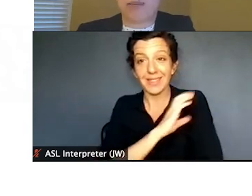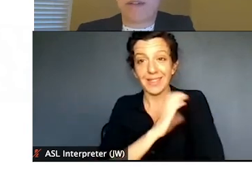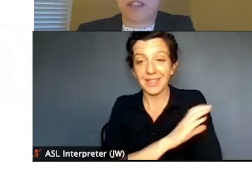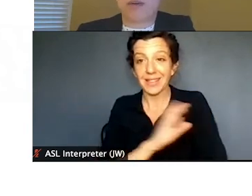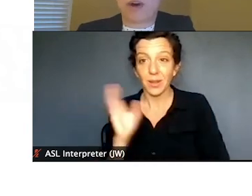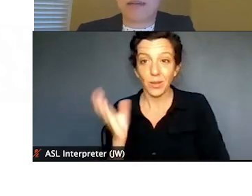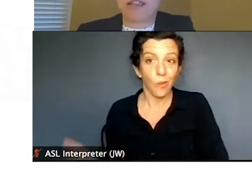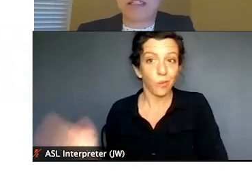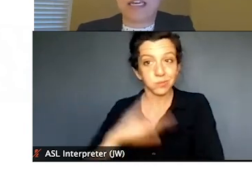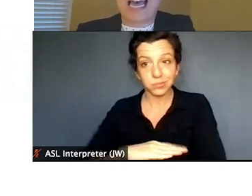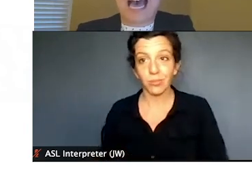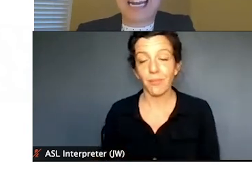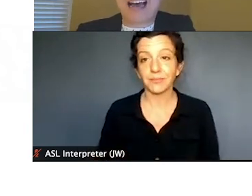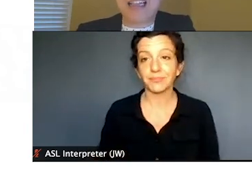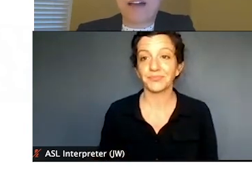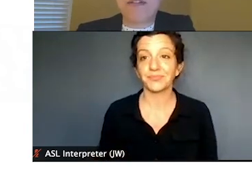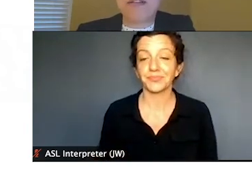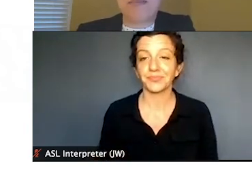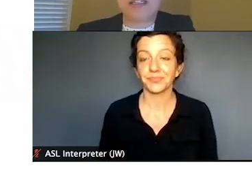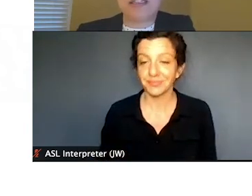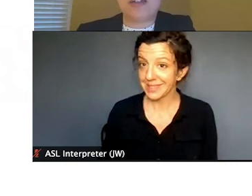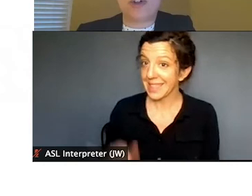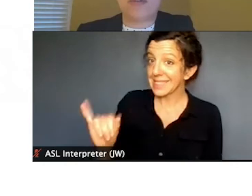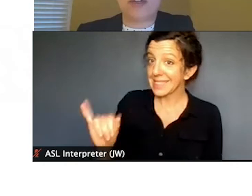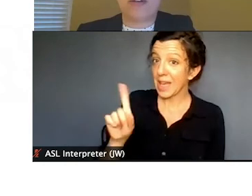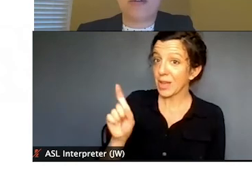privacy requirements. At a high level, the businesses are generally those